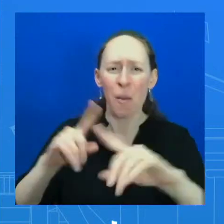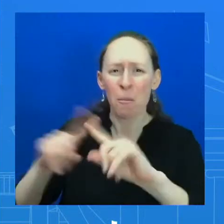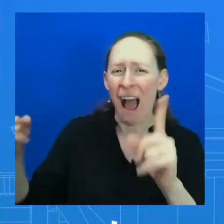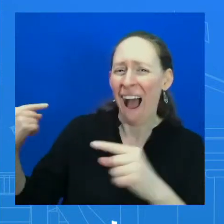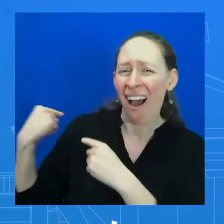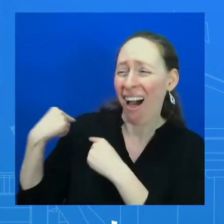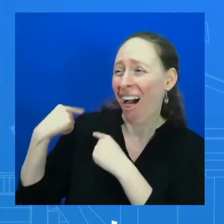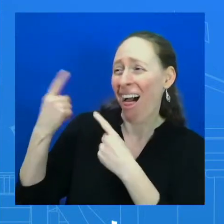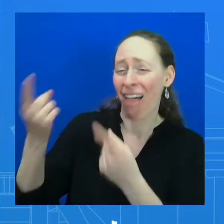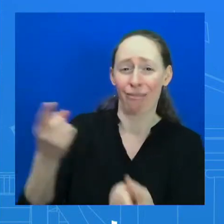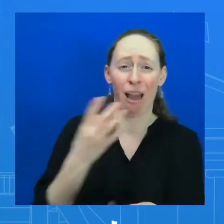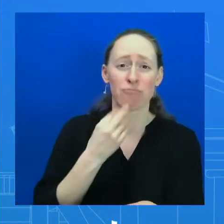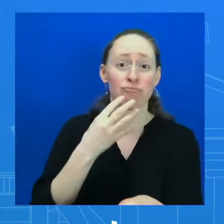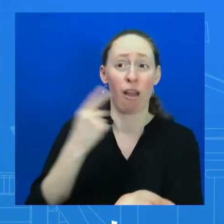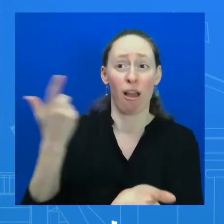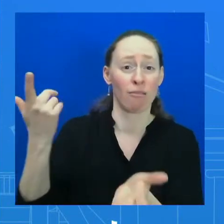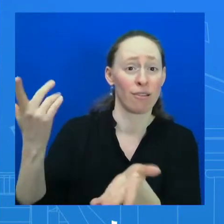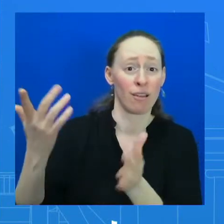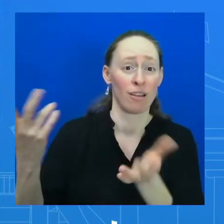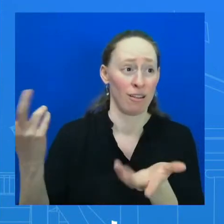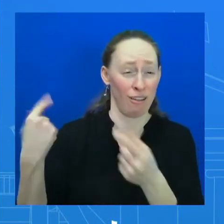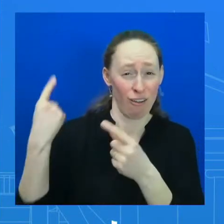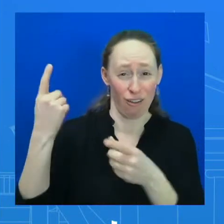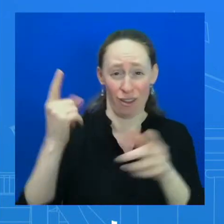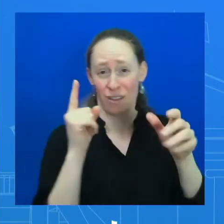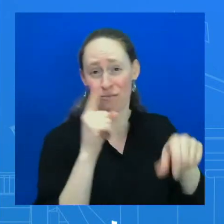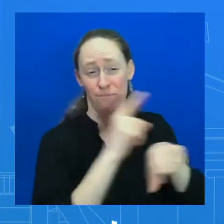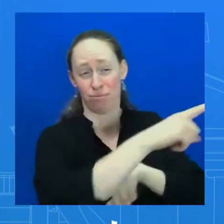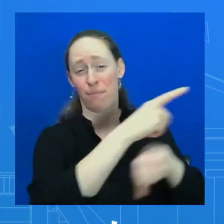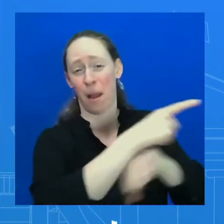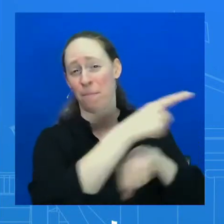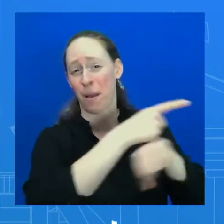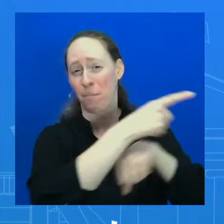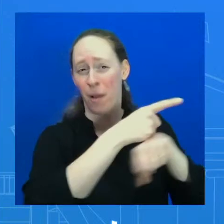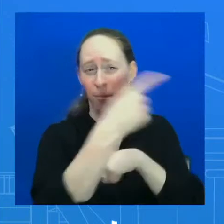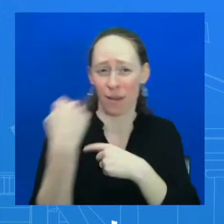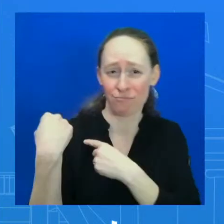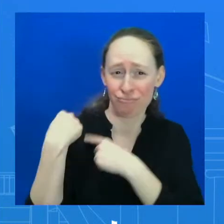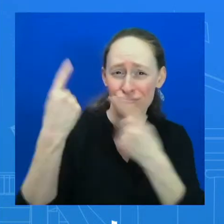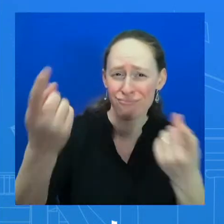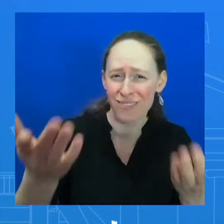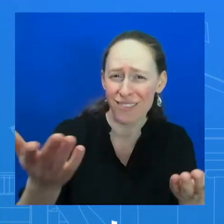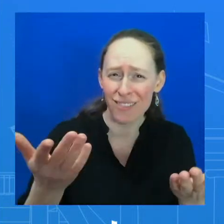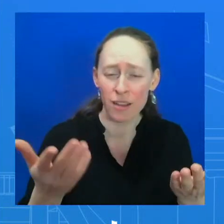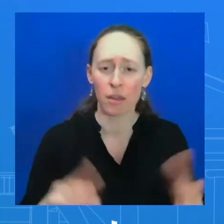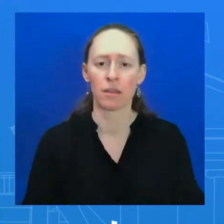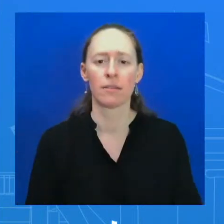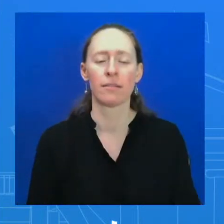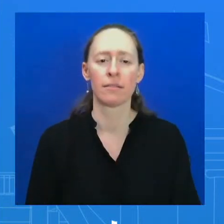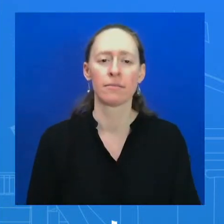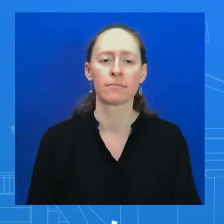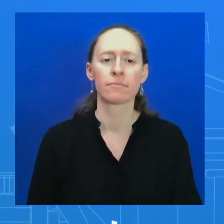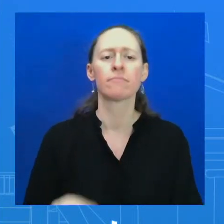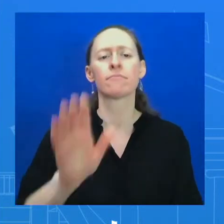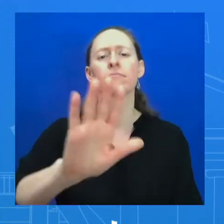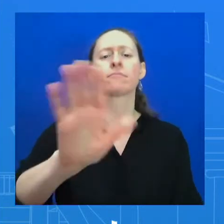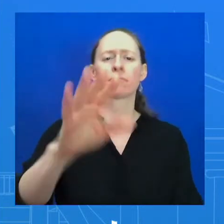that the President has been outraged by? Ms. Jean-Pierre: Look, we've had -- we are having conversations with the Israeli government. We've been very clear about that.